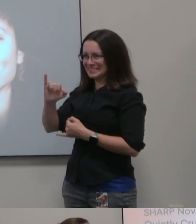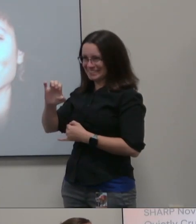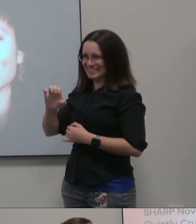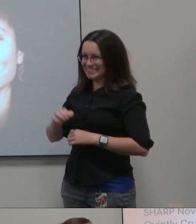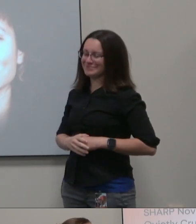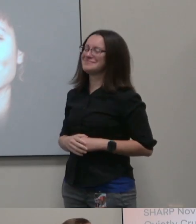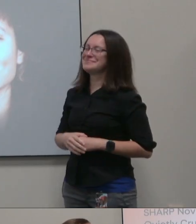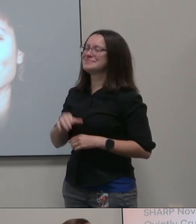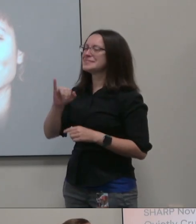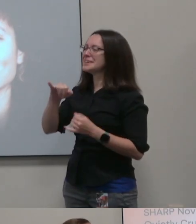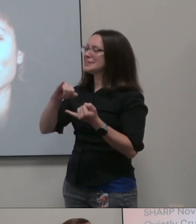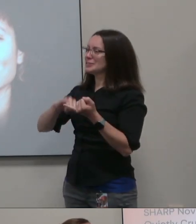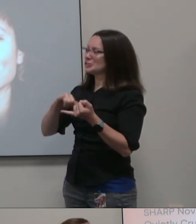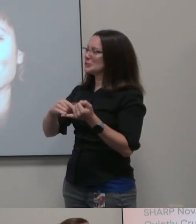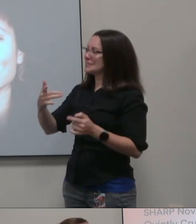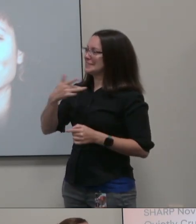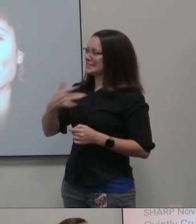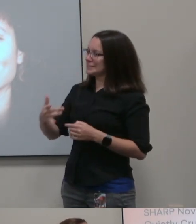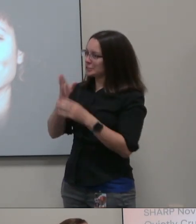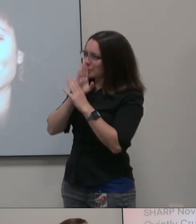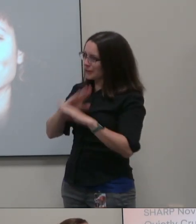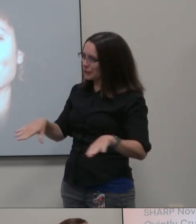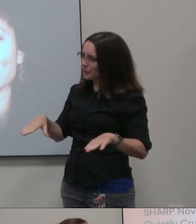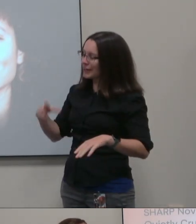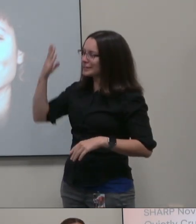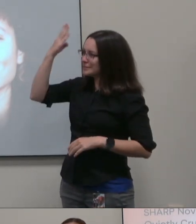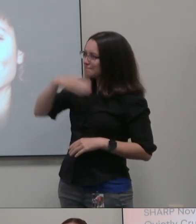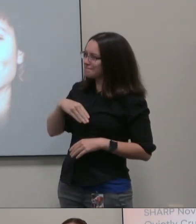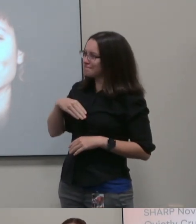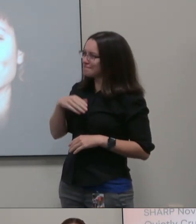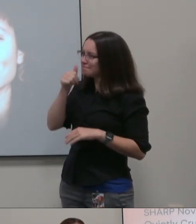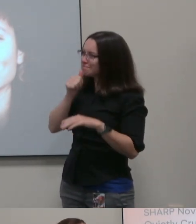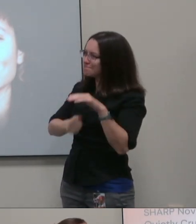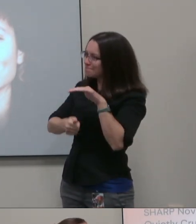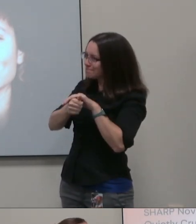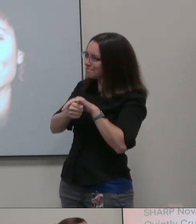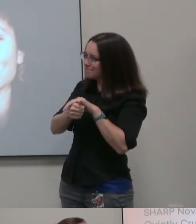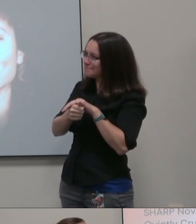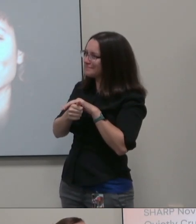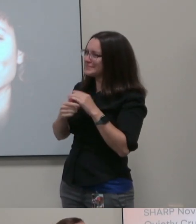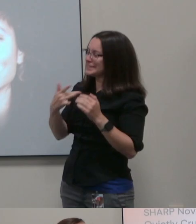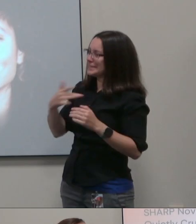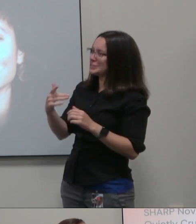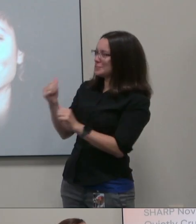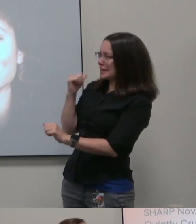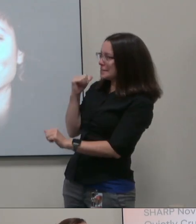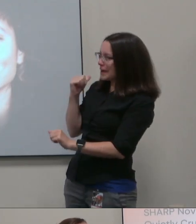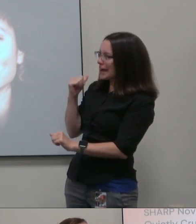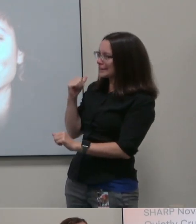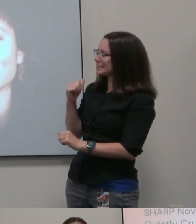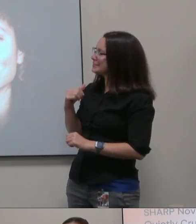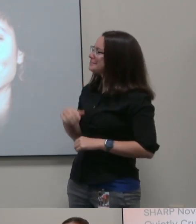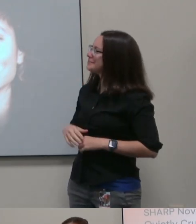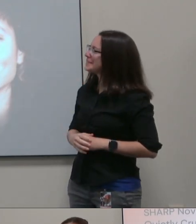This is Josie. Josie is very quiet. She's kind of hidden in the back.